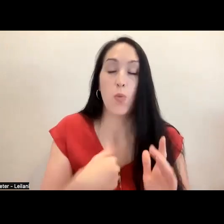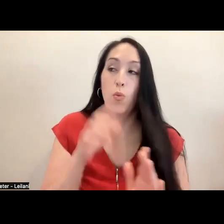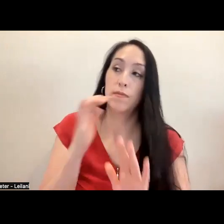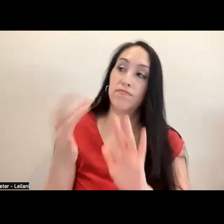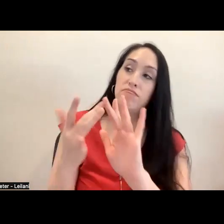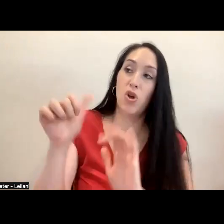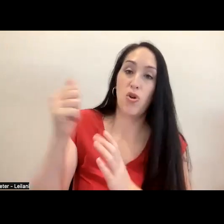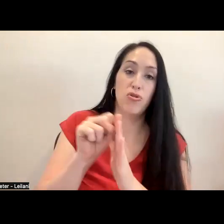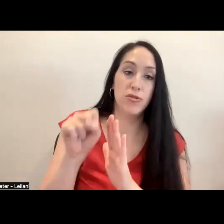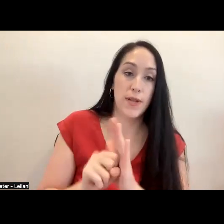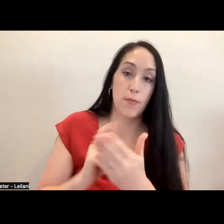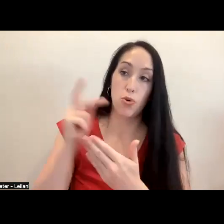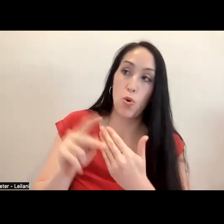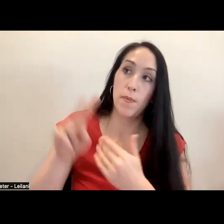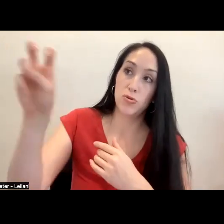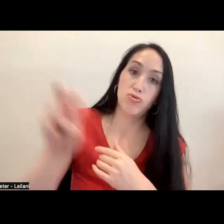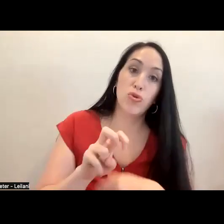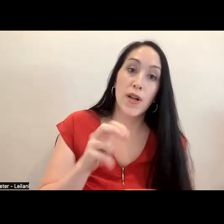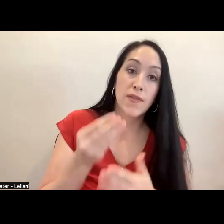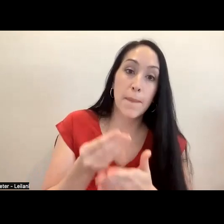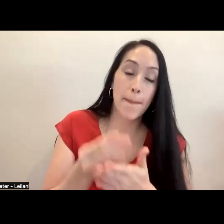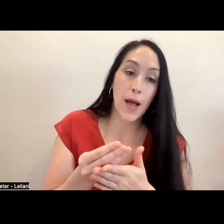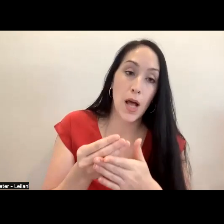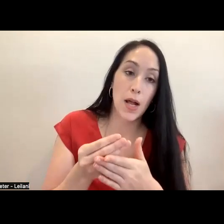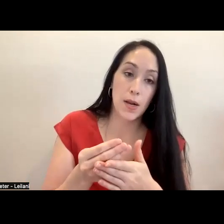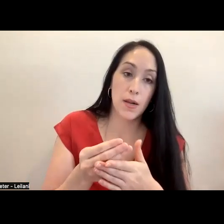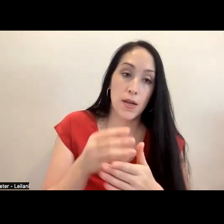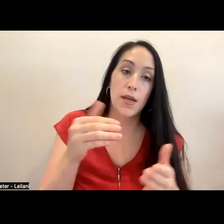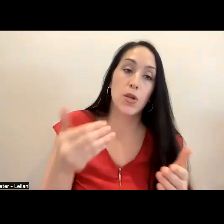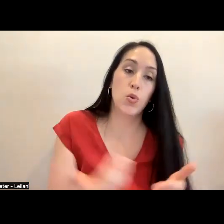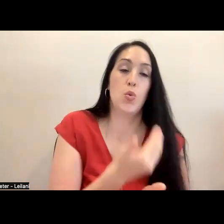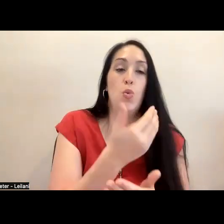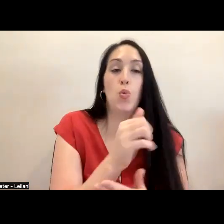program, and have them transfer those money directly into your new wide account.